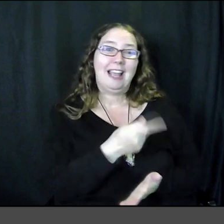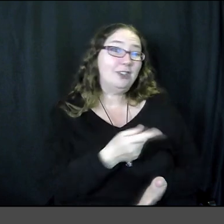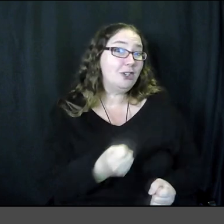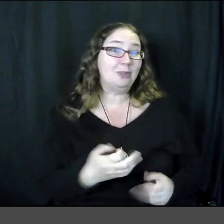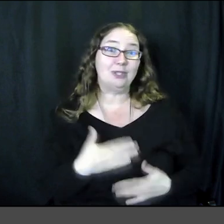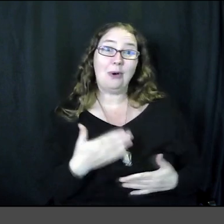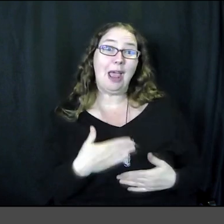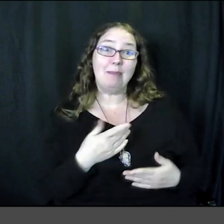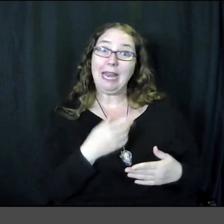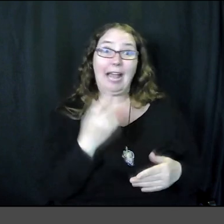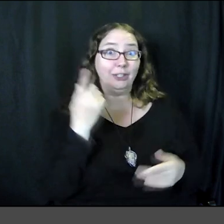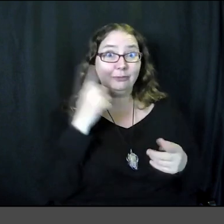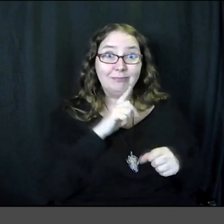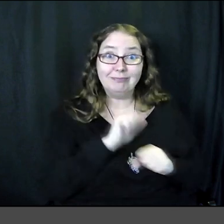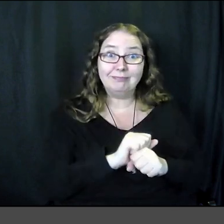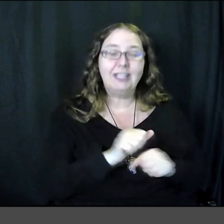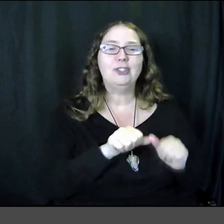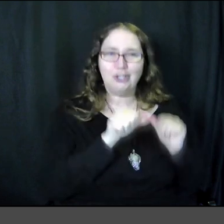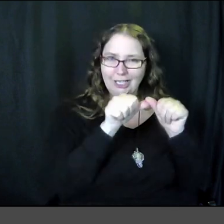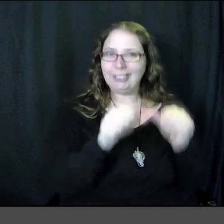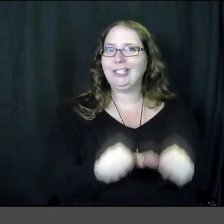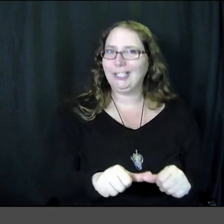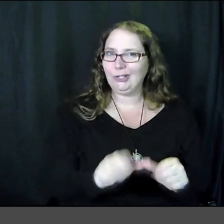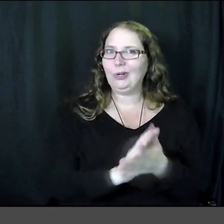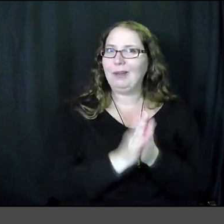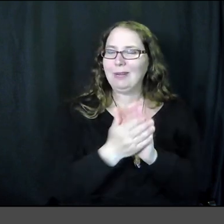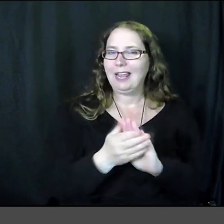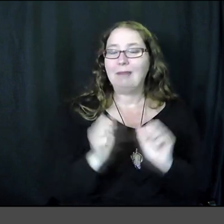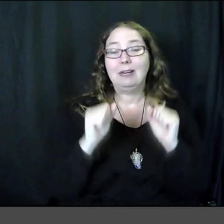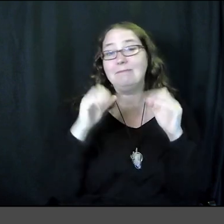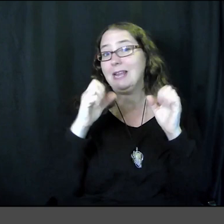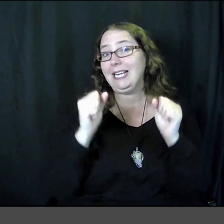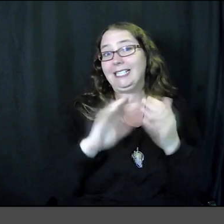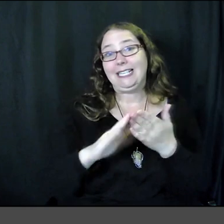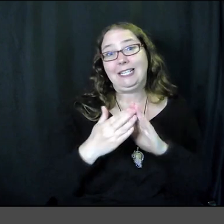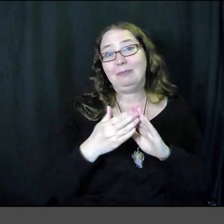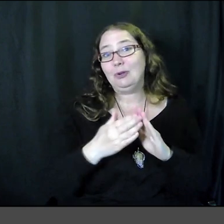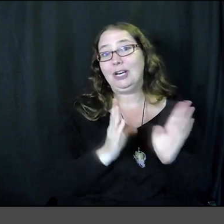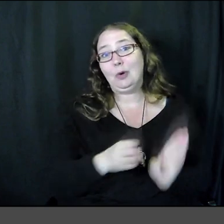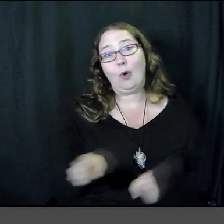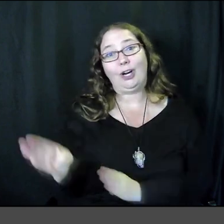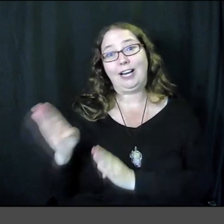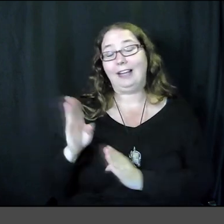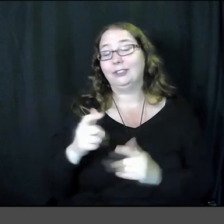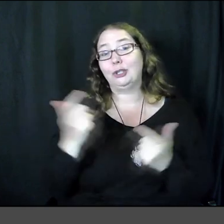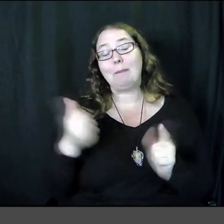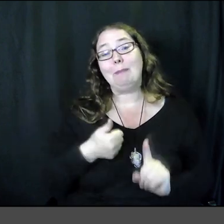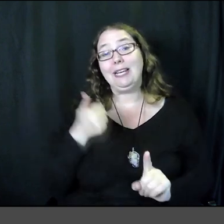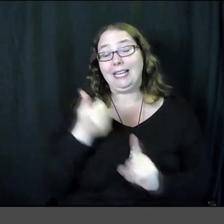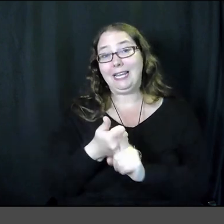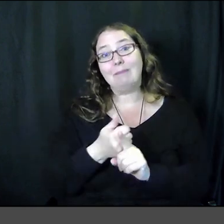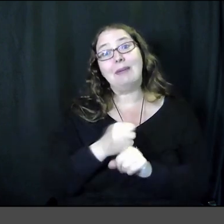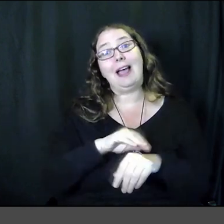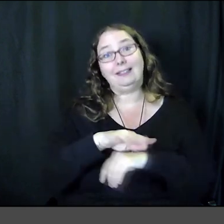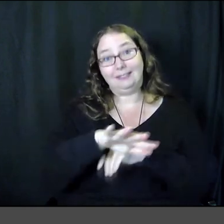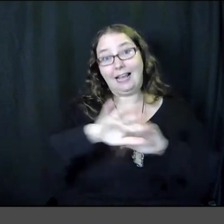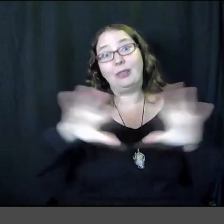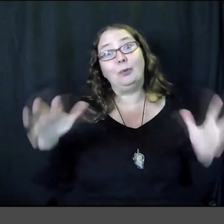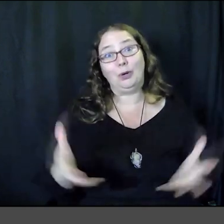AN INCREDIBLE COMMUNITY ORGANIZER AND MADE A BIG IMPACT WORLDWIDE. BUT IT WAS BUT WHAT I LOVE ABOUT THAT, TOO.